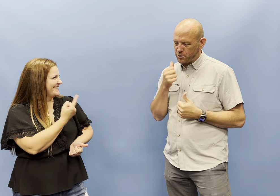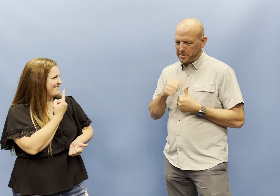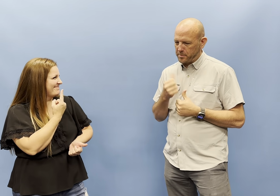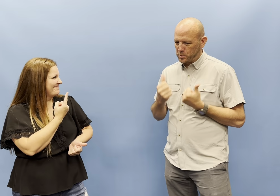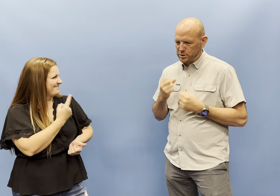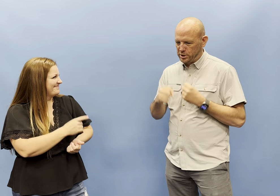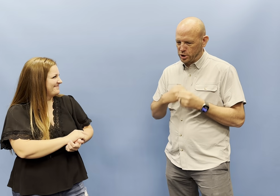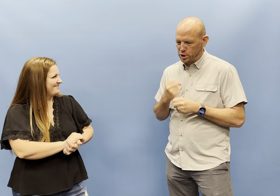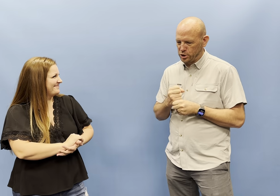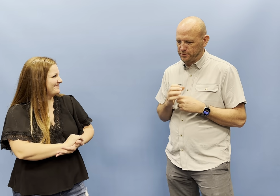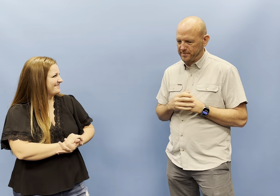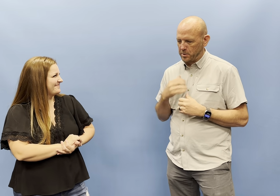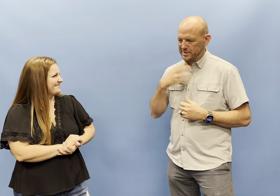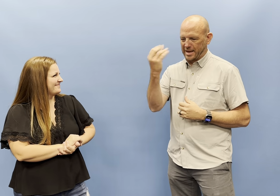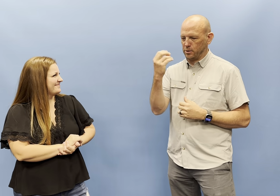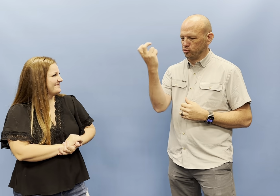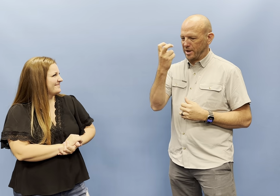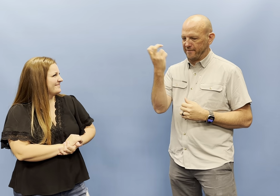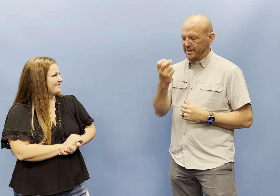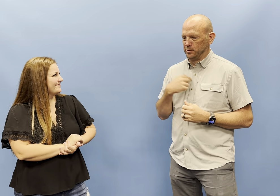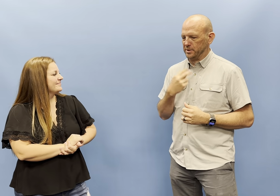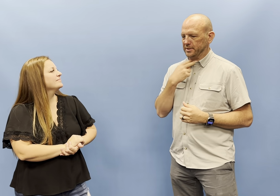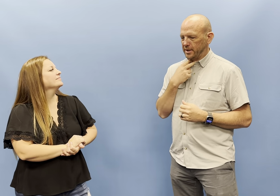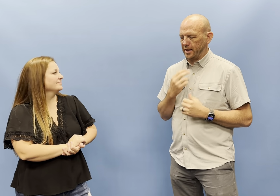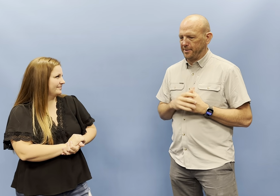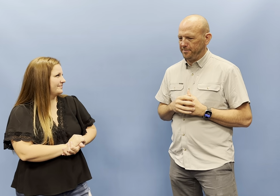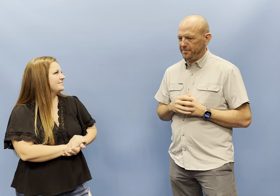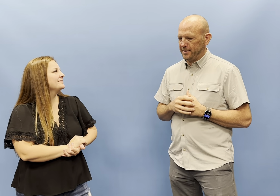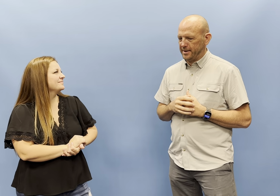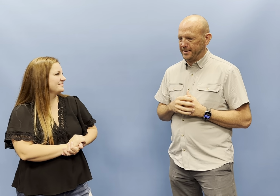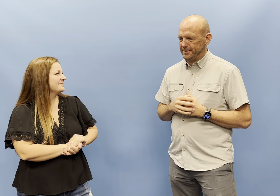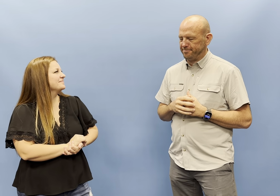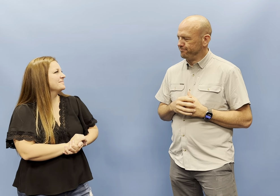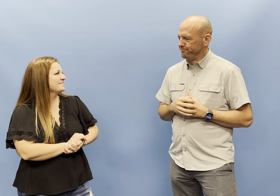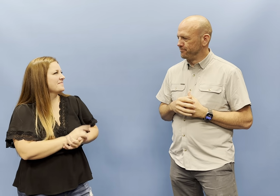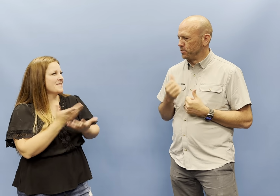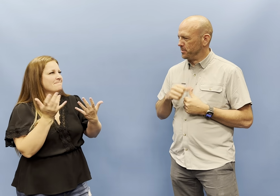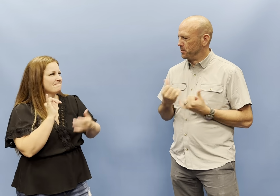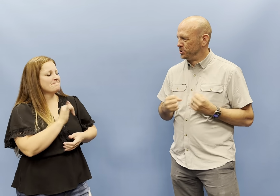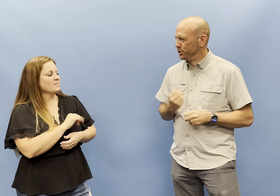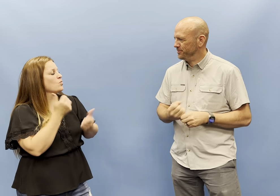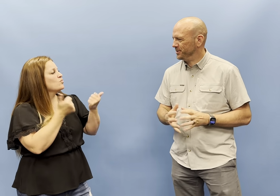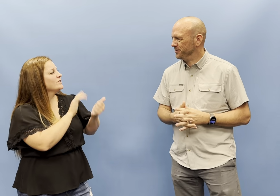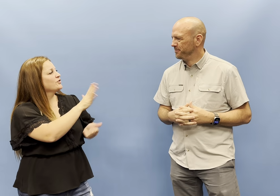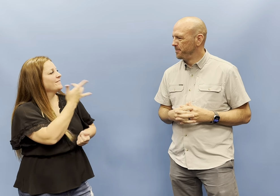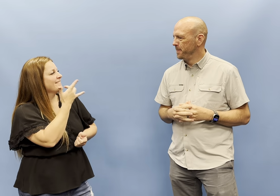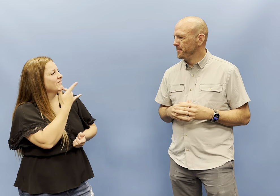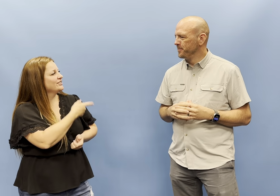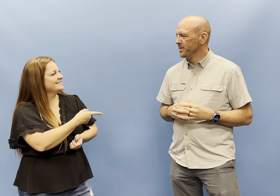I can't remember which year. I was out traveling and was stuck. I can't remember which year. Which is one of your favorite?